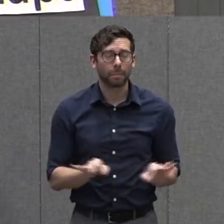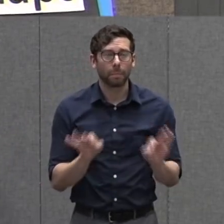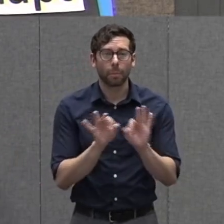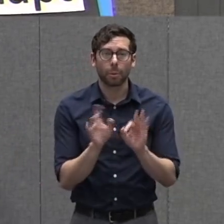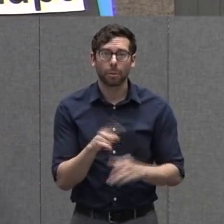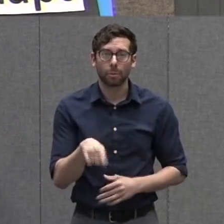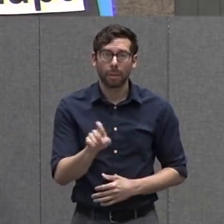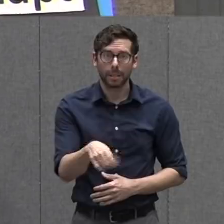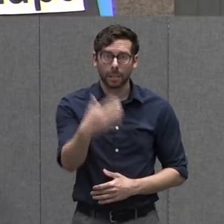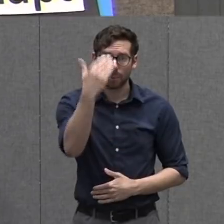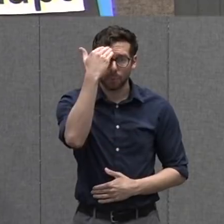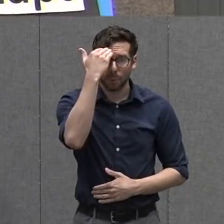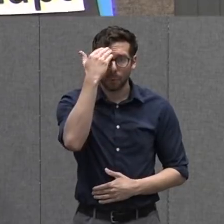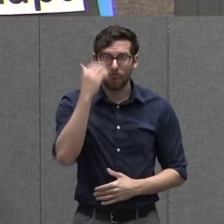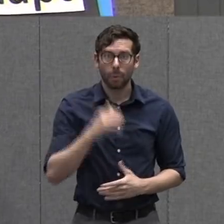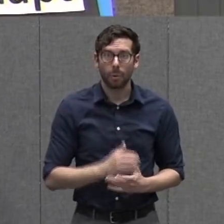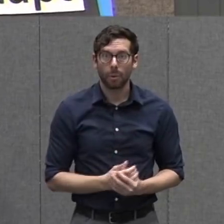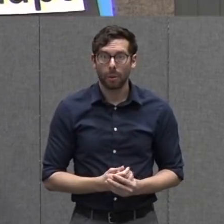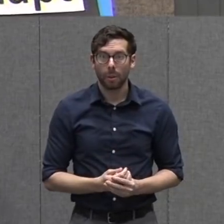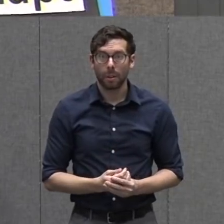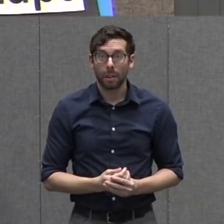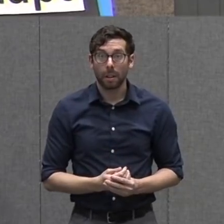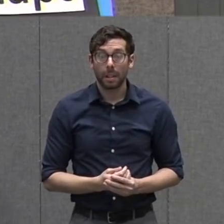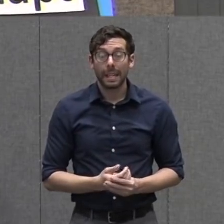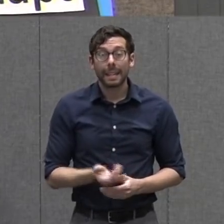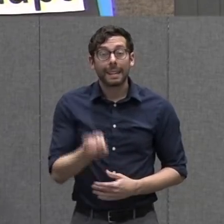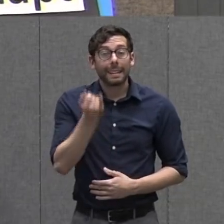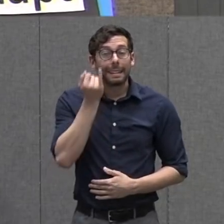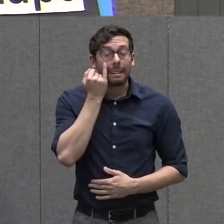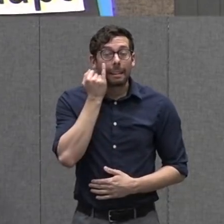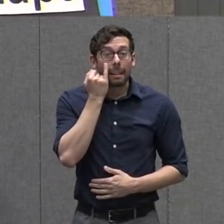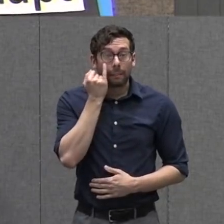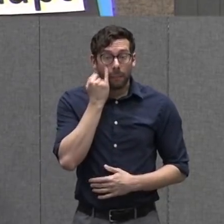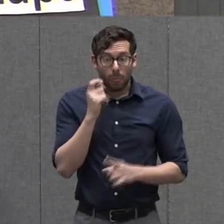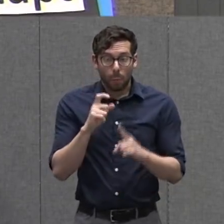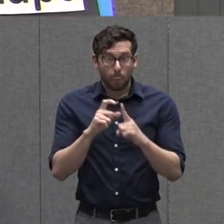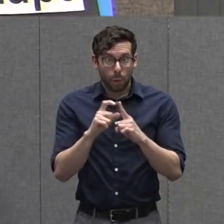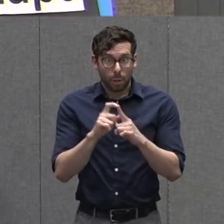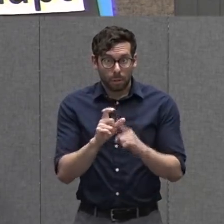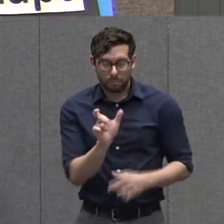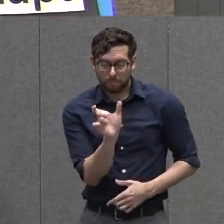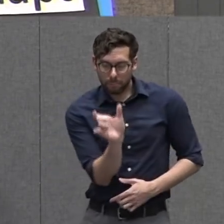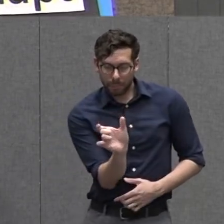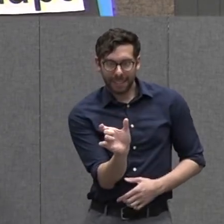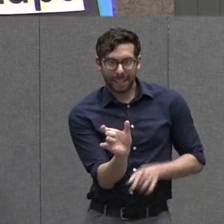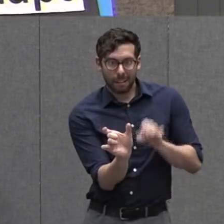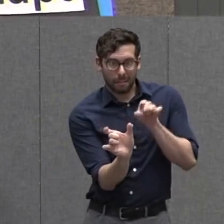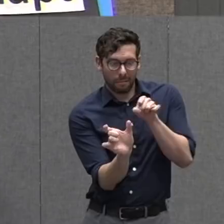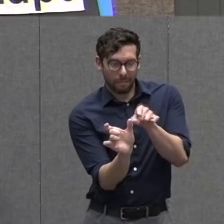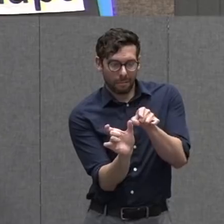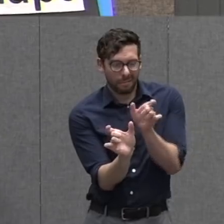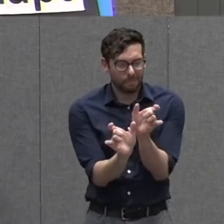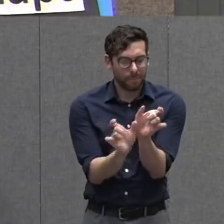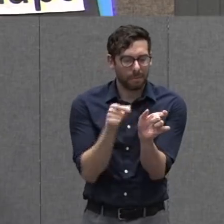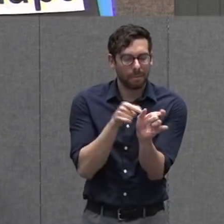When we often see a part of a word at the beginning, sometimes you'll hear your teacher call that a prefix.